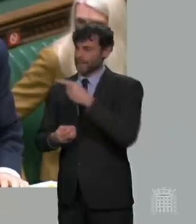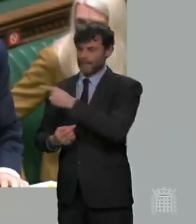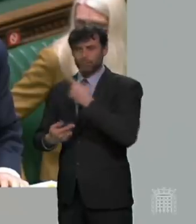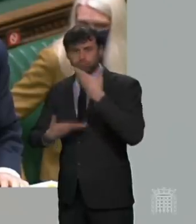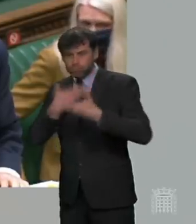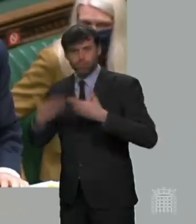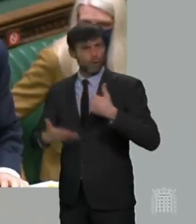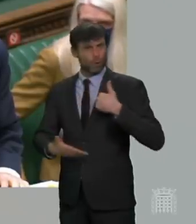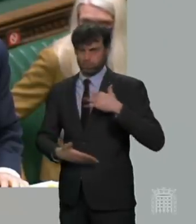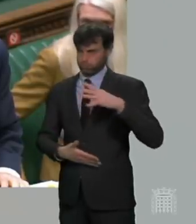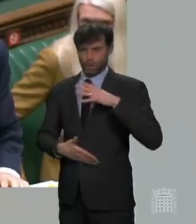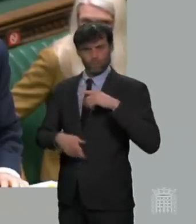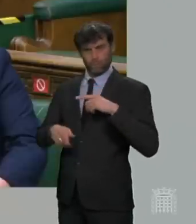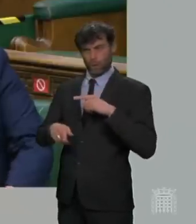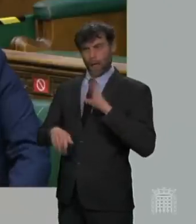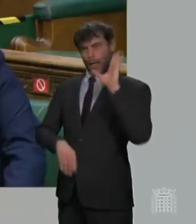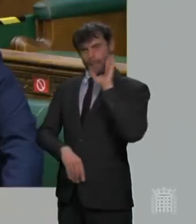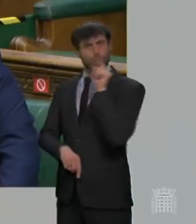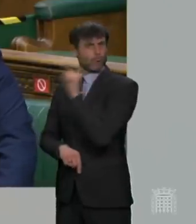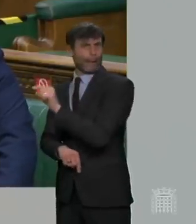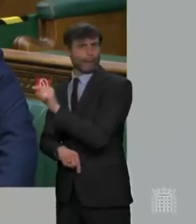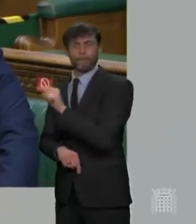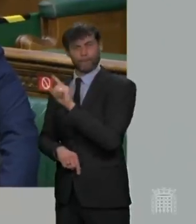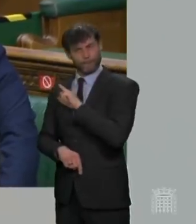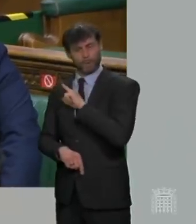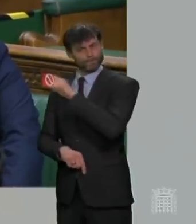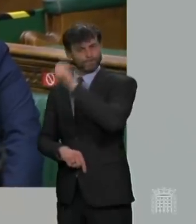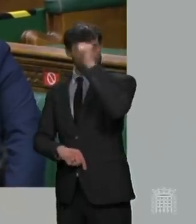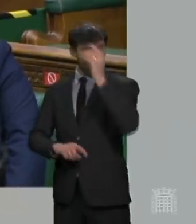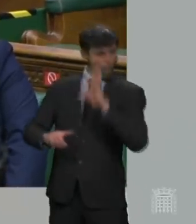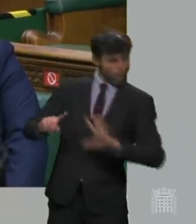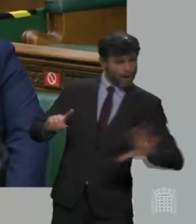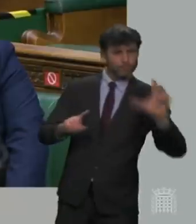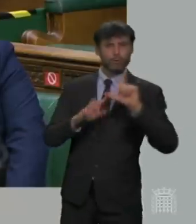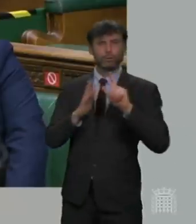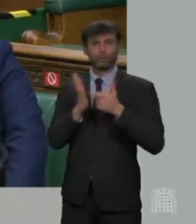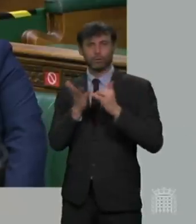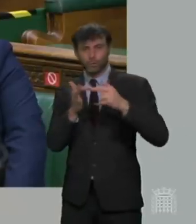services in the west country and in Dorset. He knows what is happening at Dawlish and elsewhere.